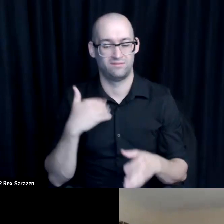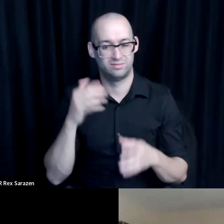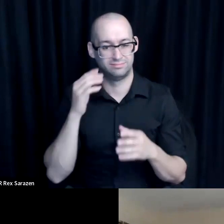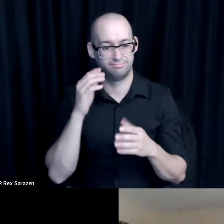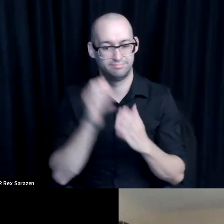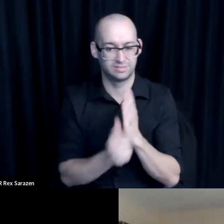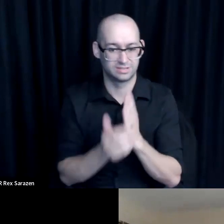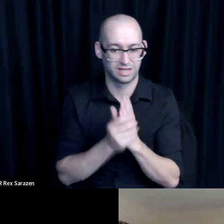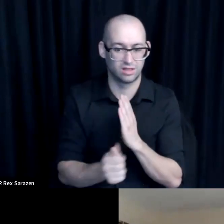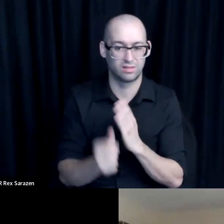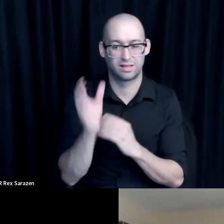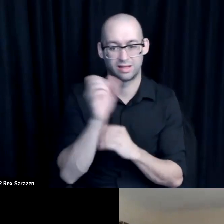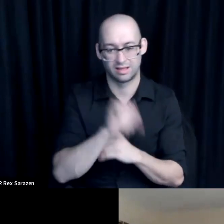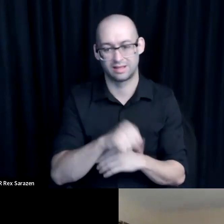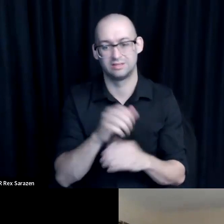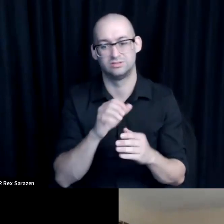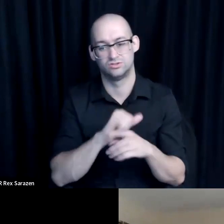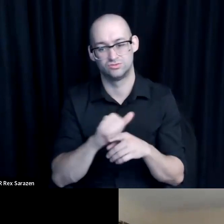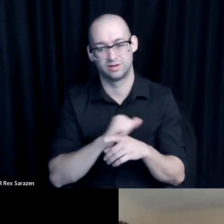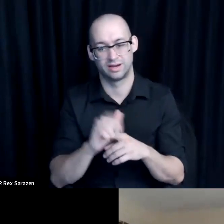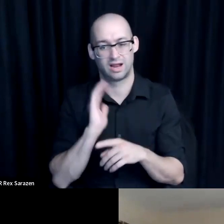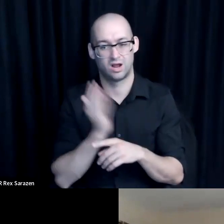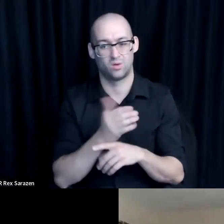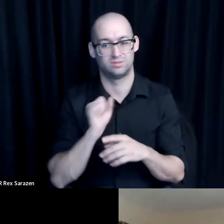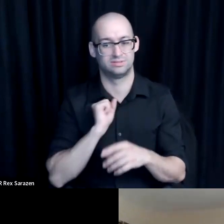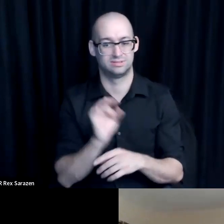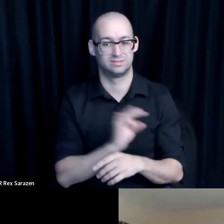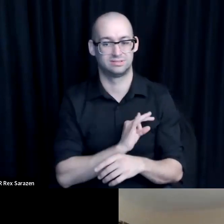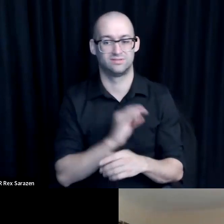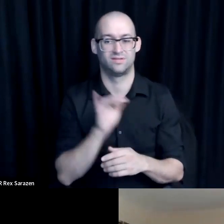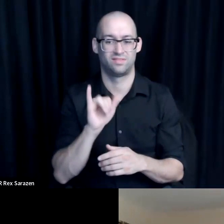sort of train our staff. But yeah, there's just some some of my first thoughts on this.